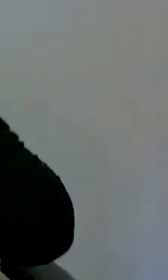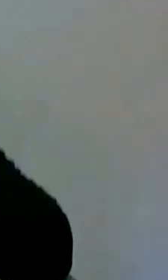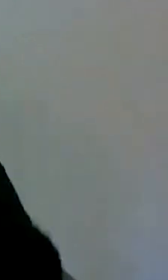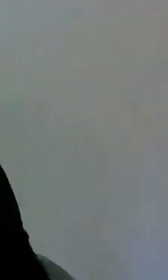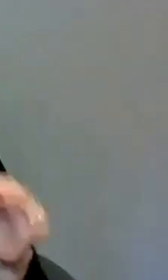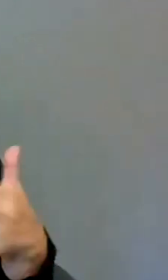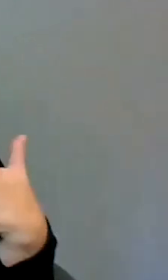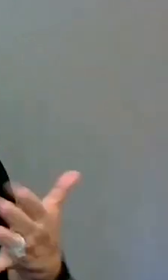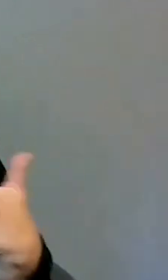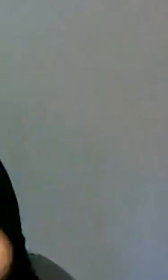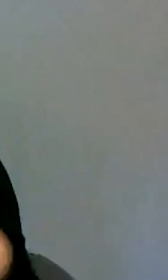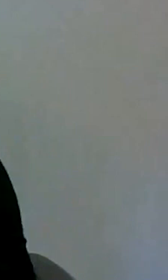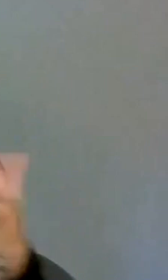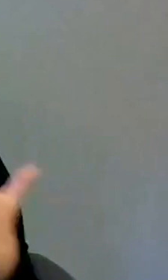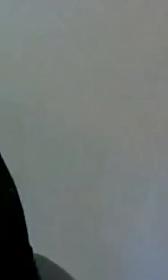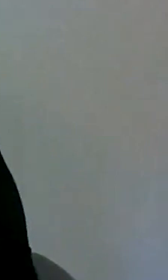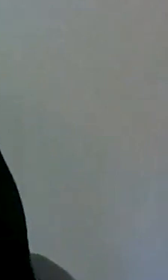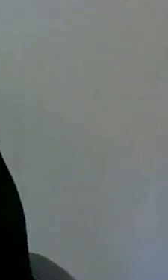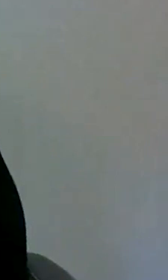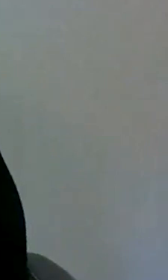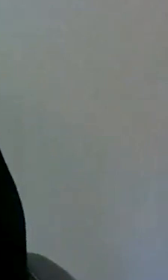Thank you so much, Joe. Can you hear? Yes.